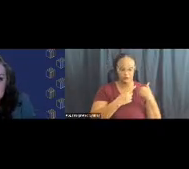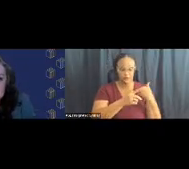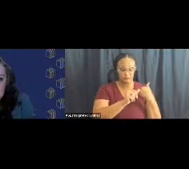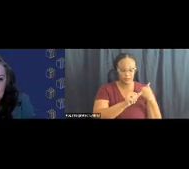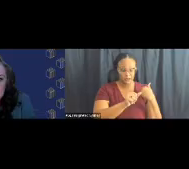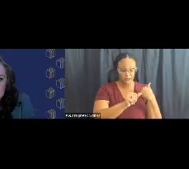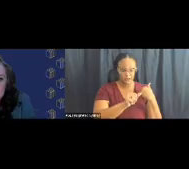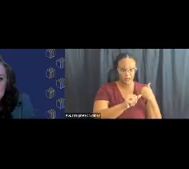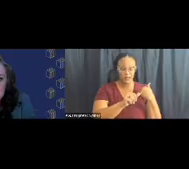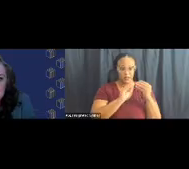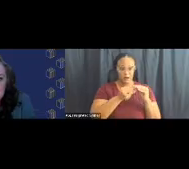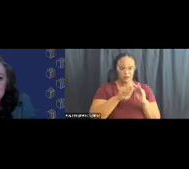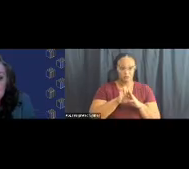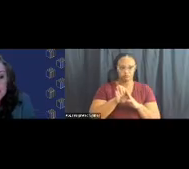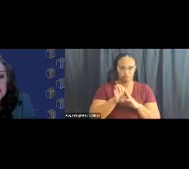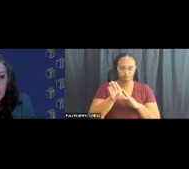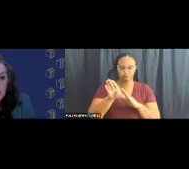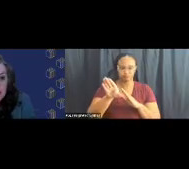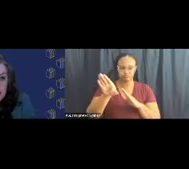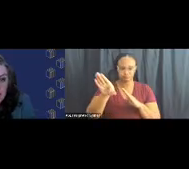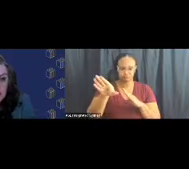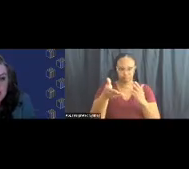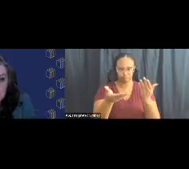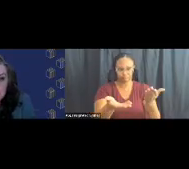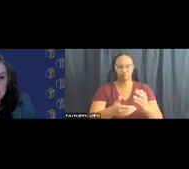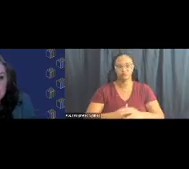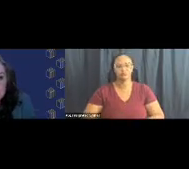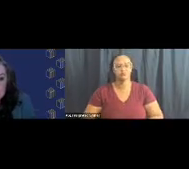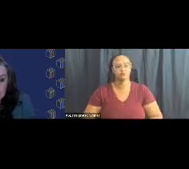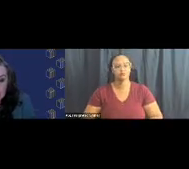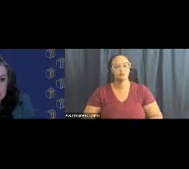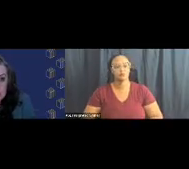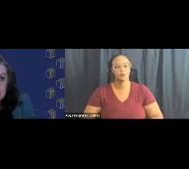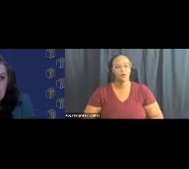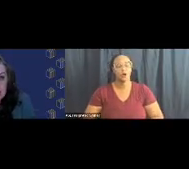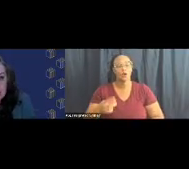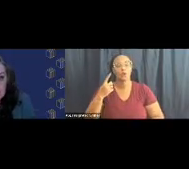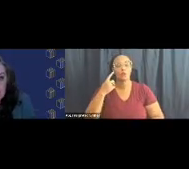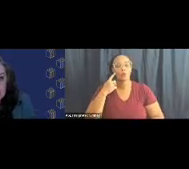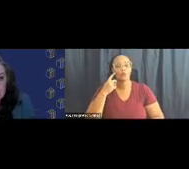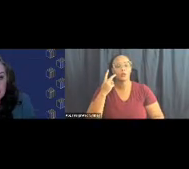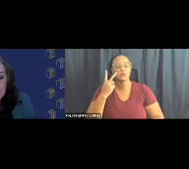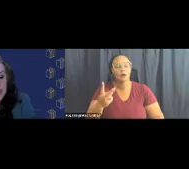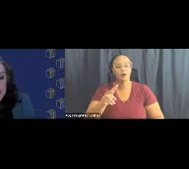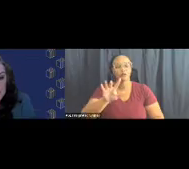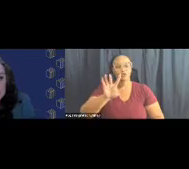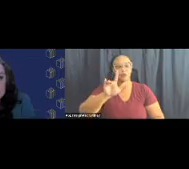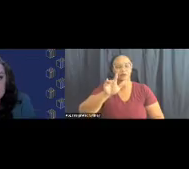continues to grow. There was a 25,000 student increase of identification for students with